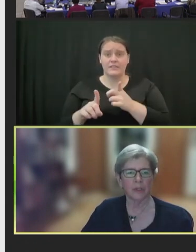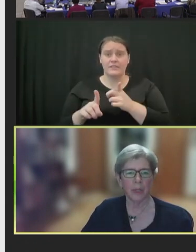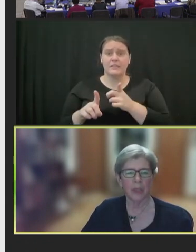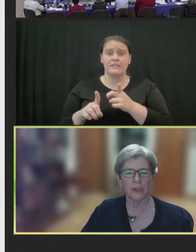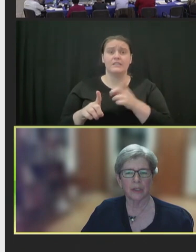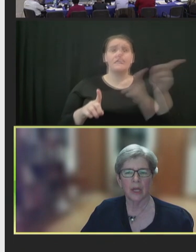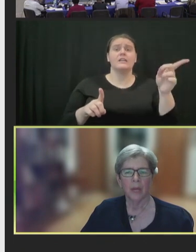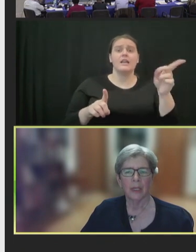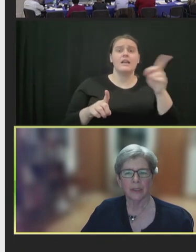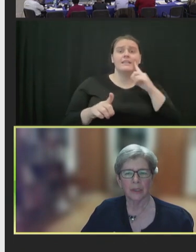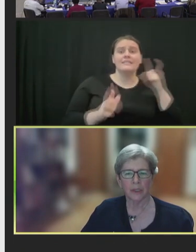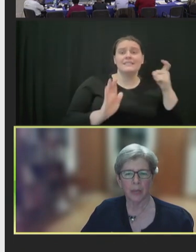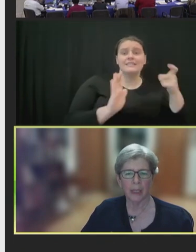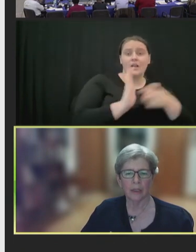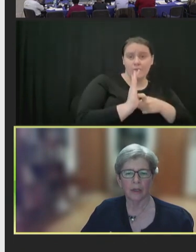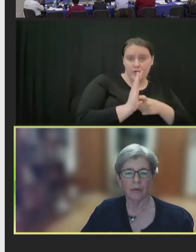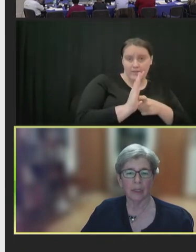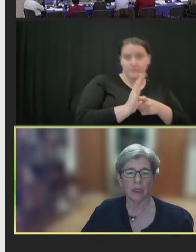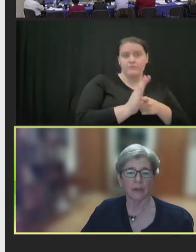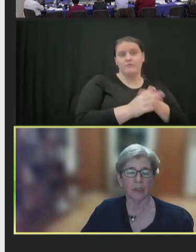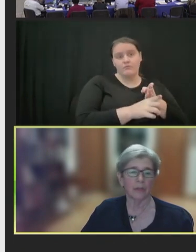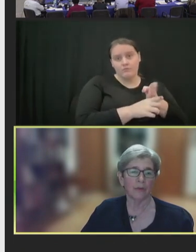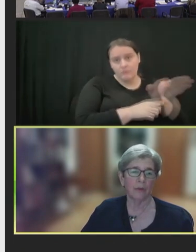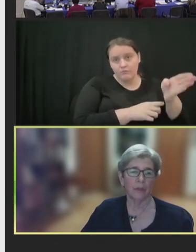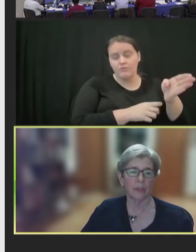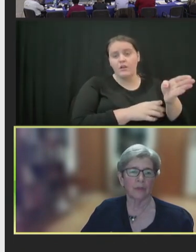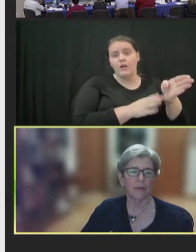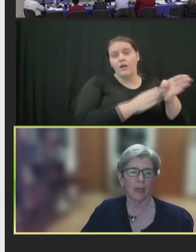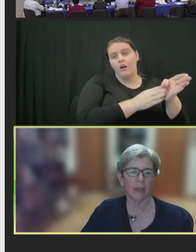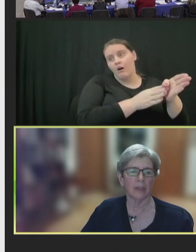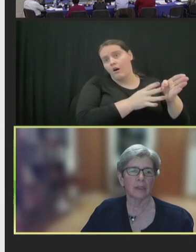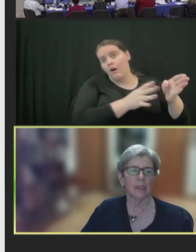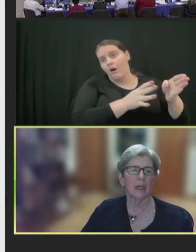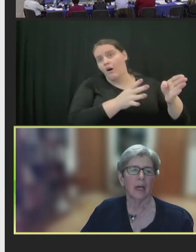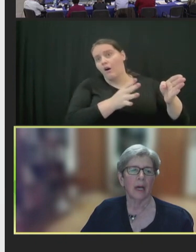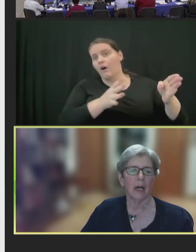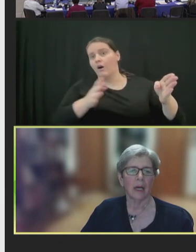space that has expanded over the years as the field has advanced,